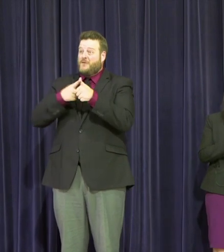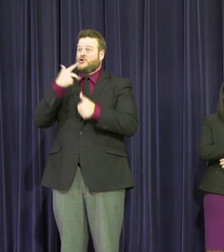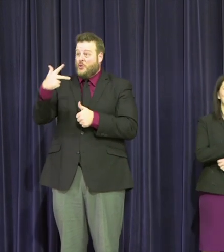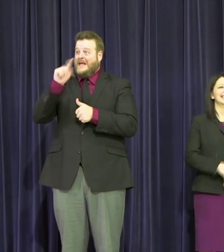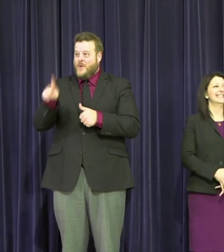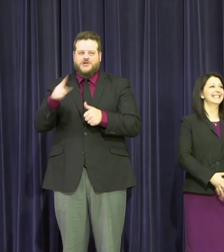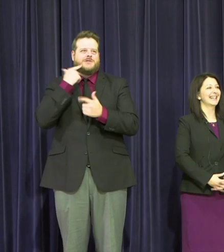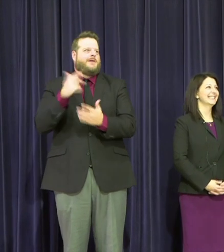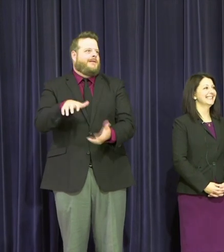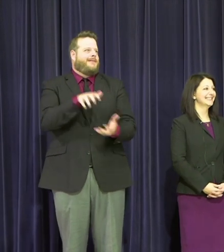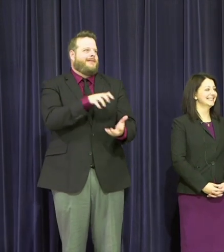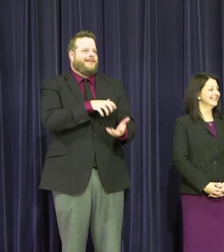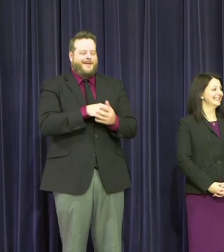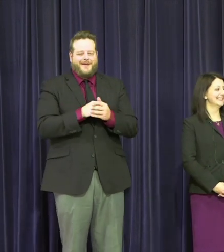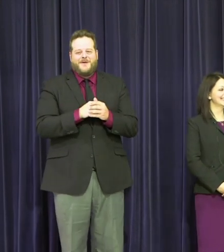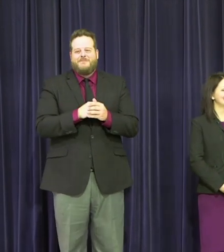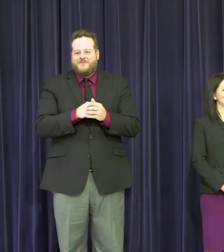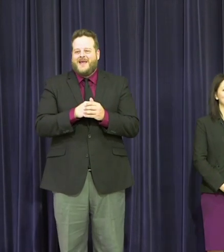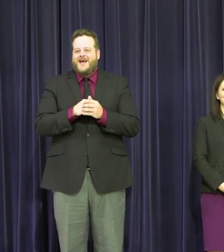Sorry, (giggling). Ok.